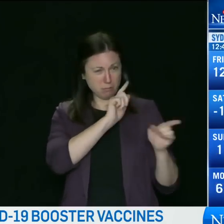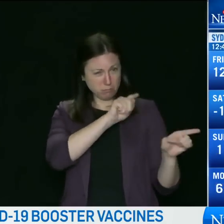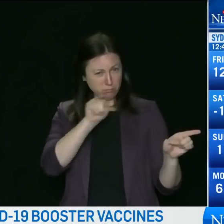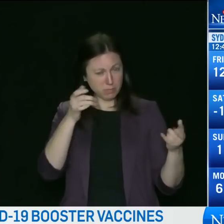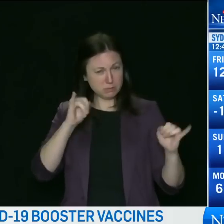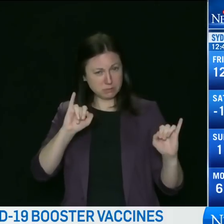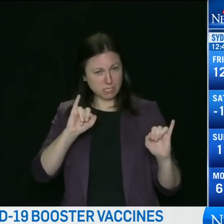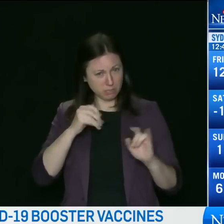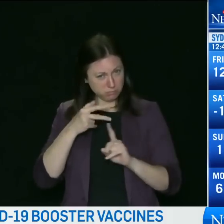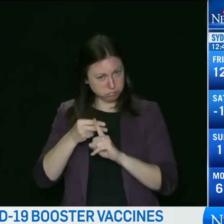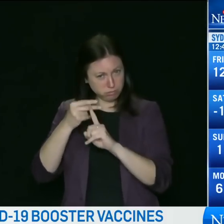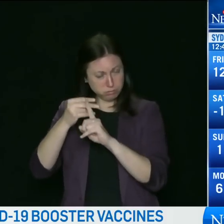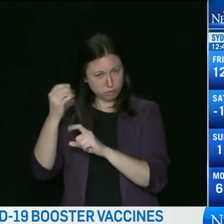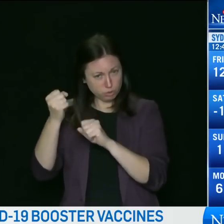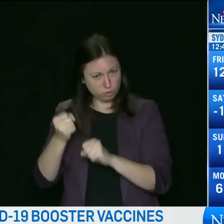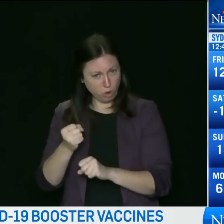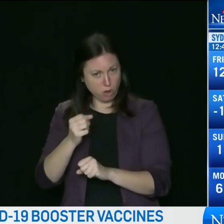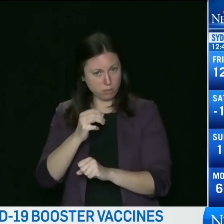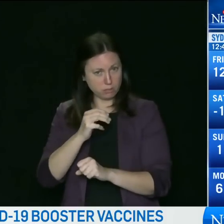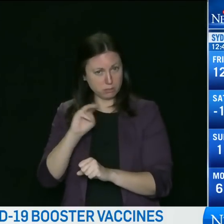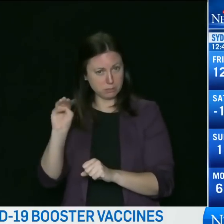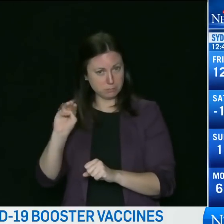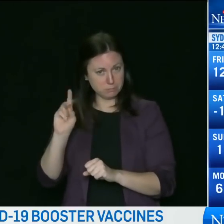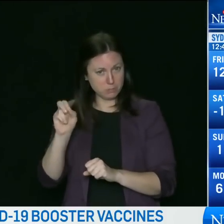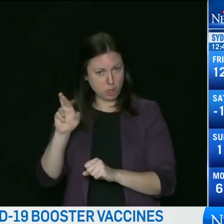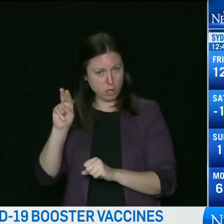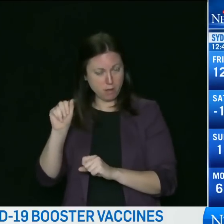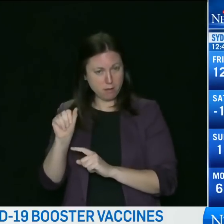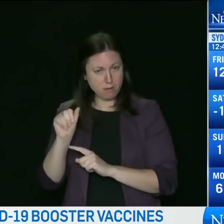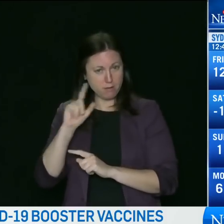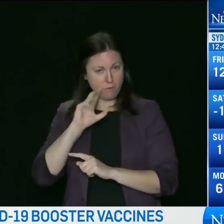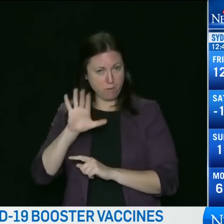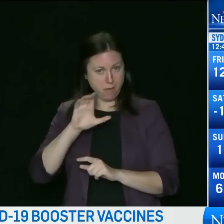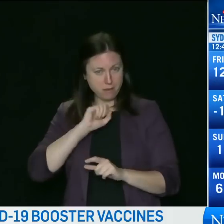AS FAR AS YOU KNOW, ARE THERE